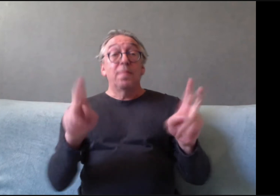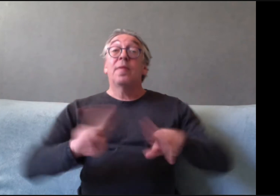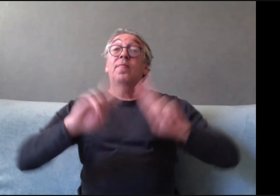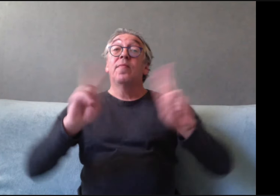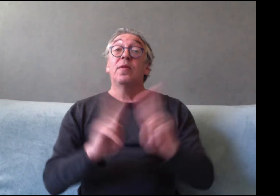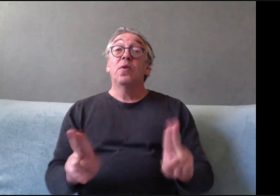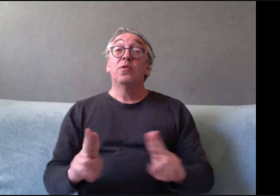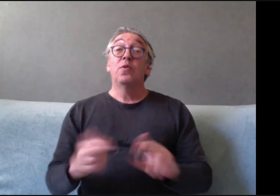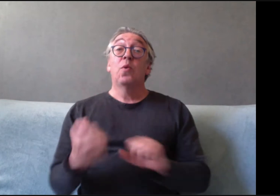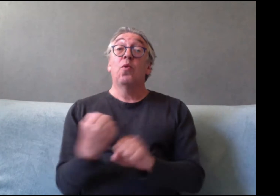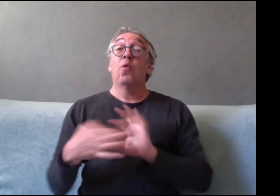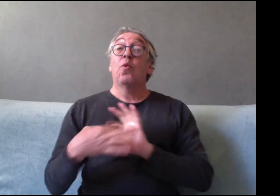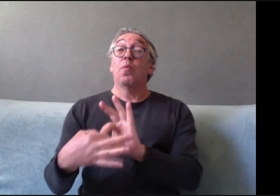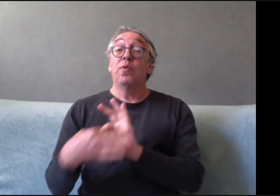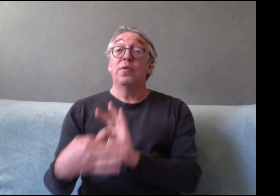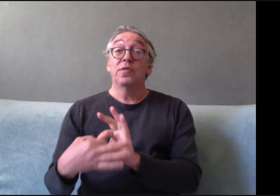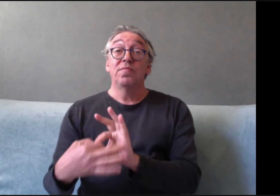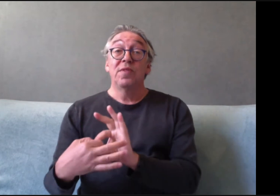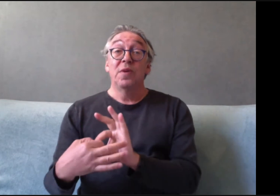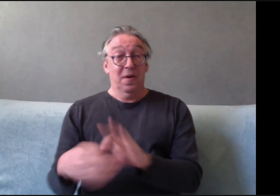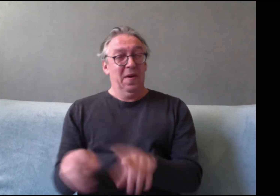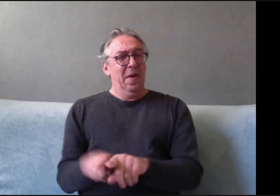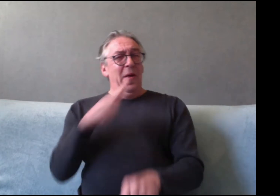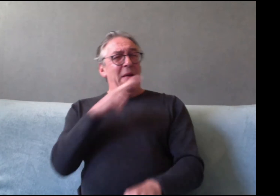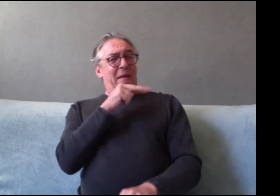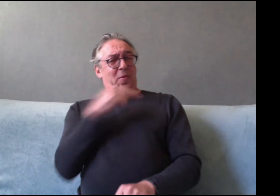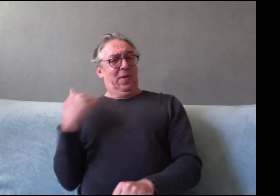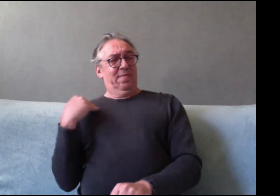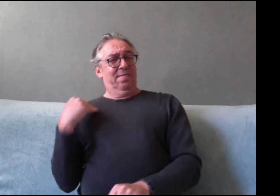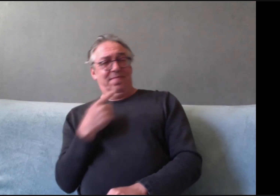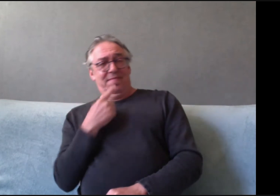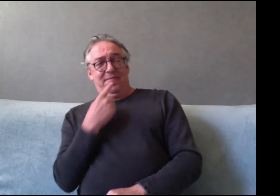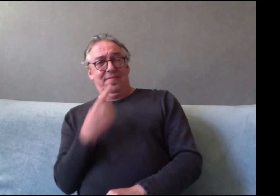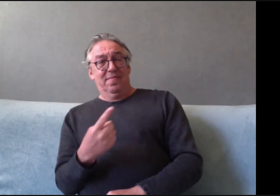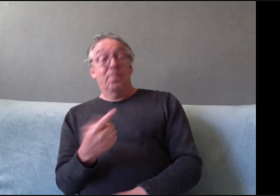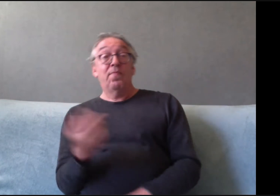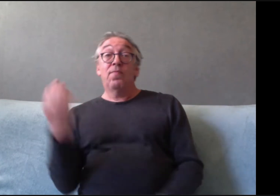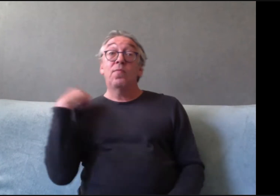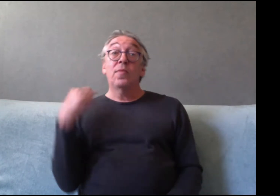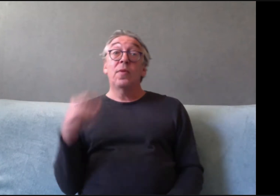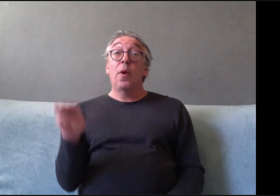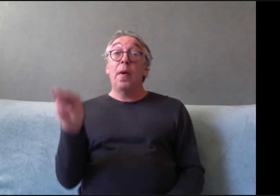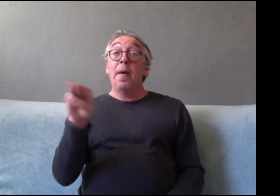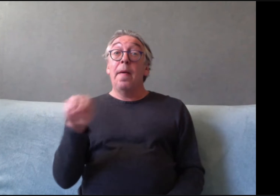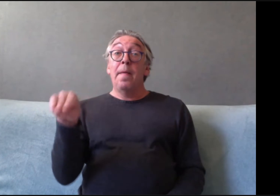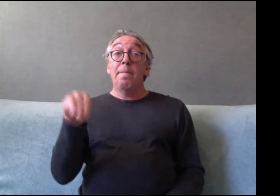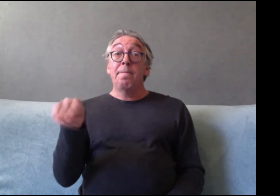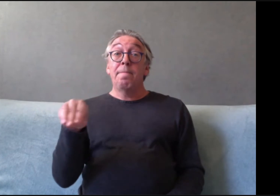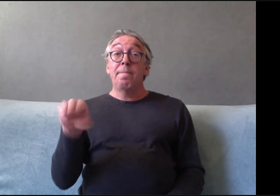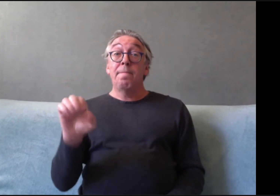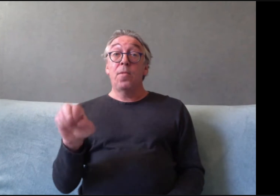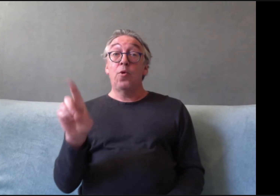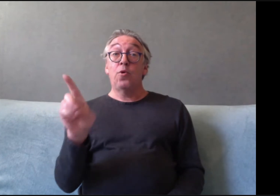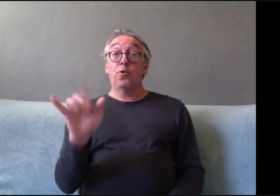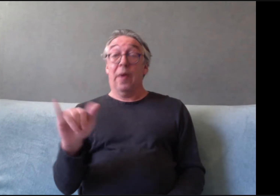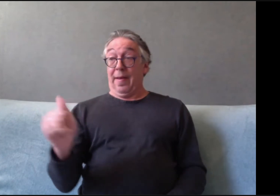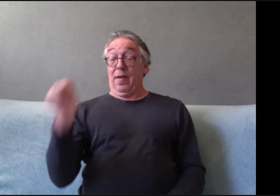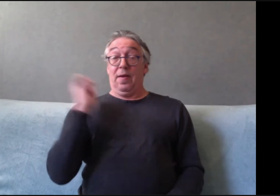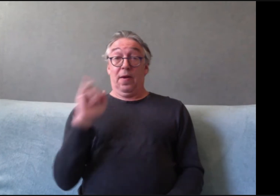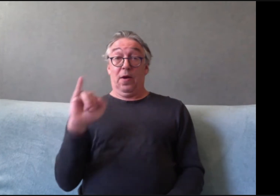on Monday, we'll also have Facebook Live by IDA at 6:00 p.m. Brussels time